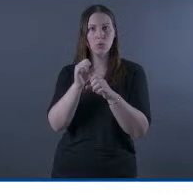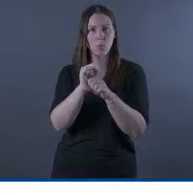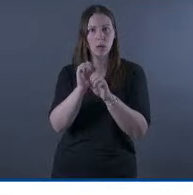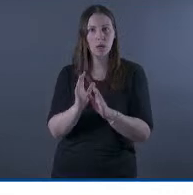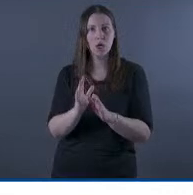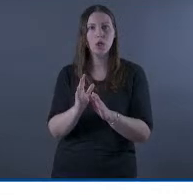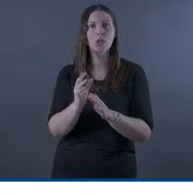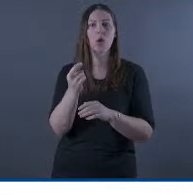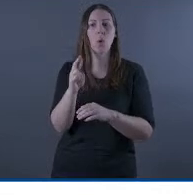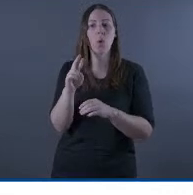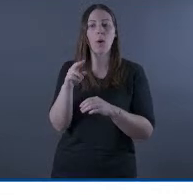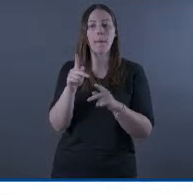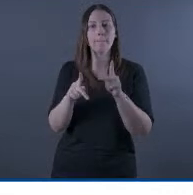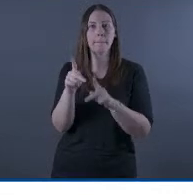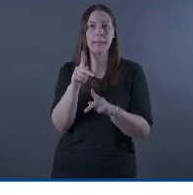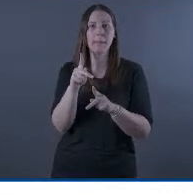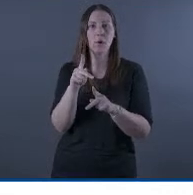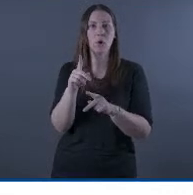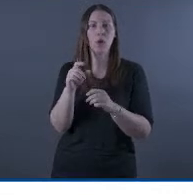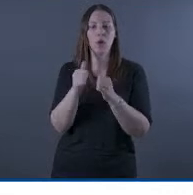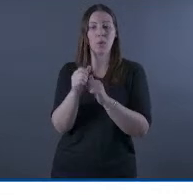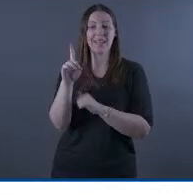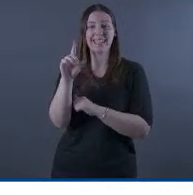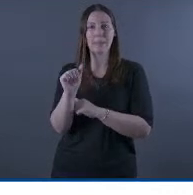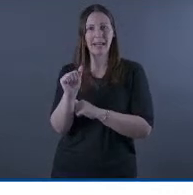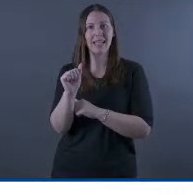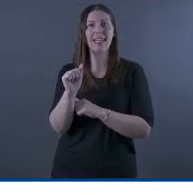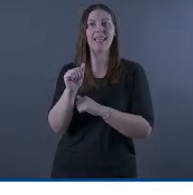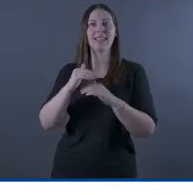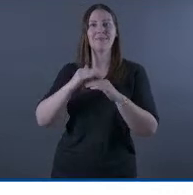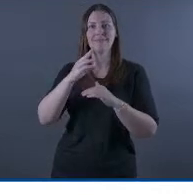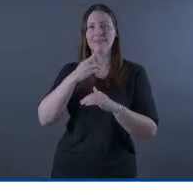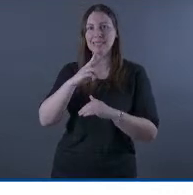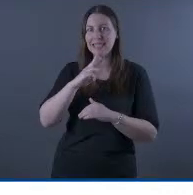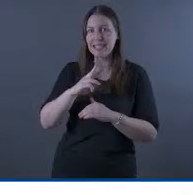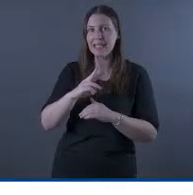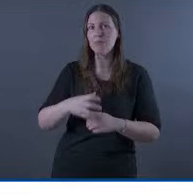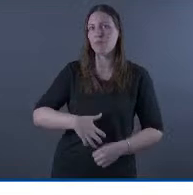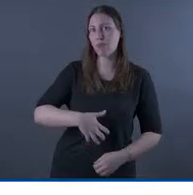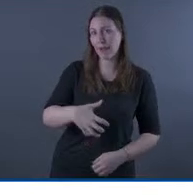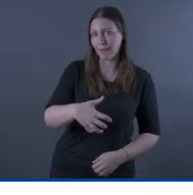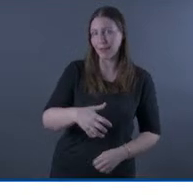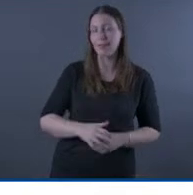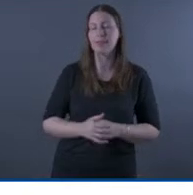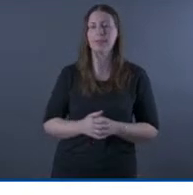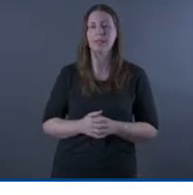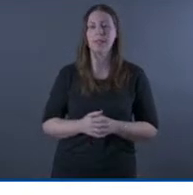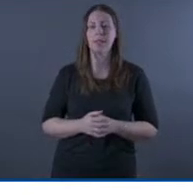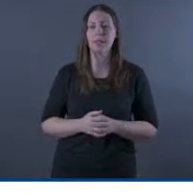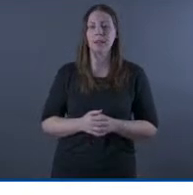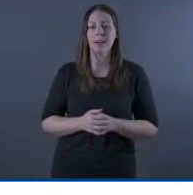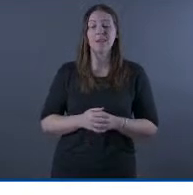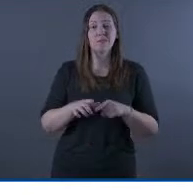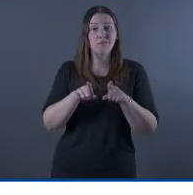we also are really pleased to be working with a variety of community partners who are helping us to reach out